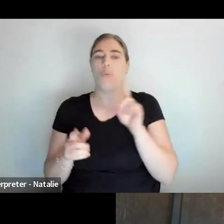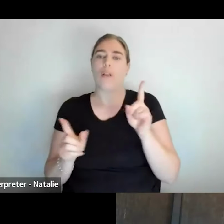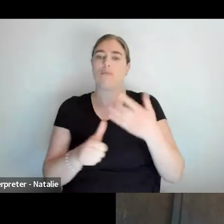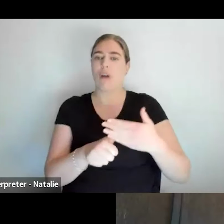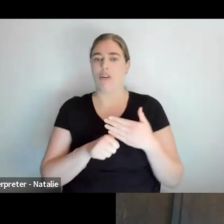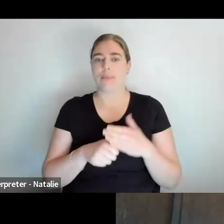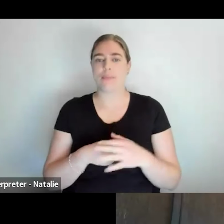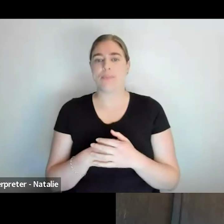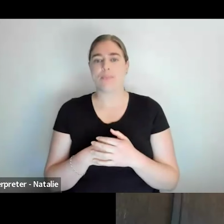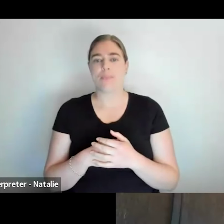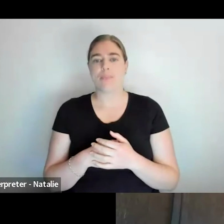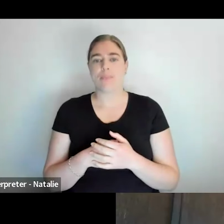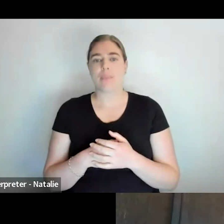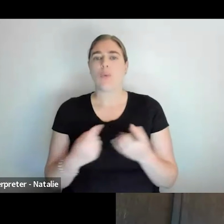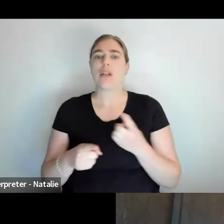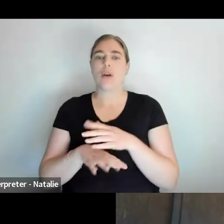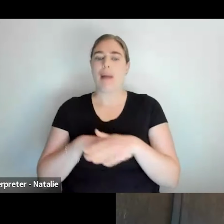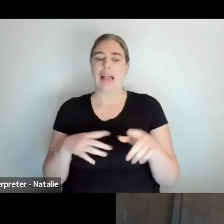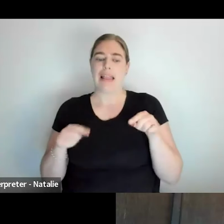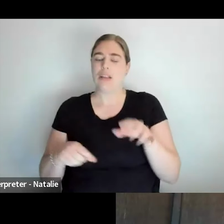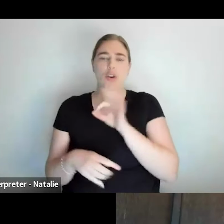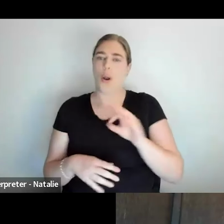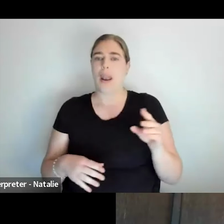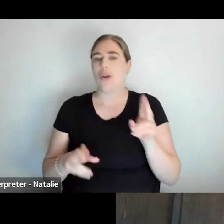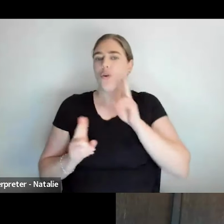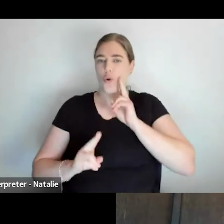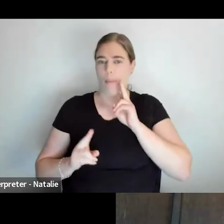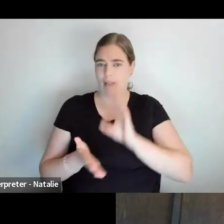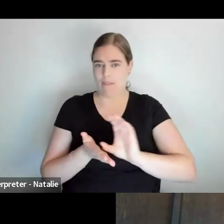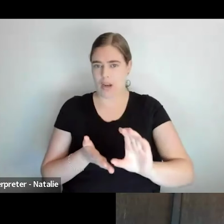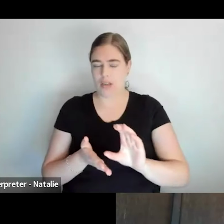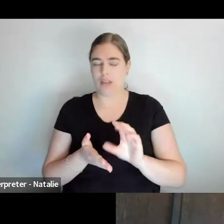We talk a lot about this not being a business as usual fund. We are not interested in just